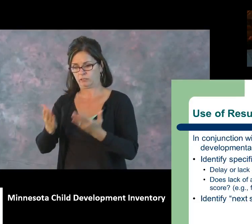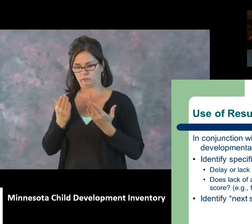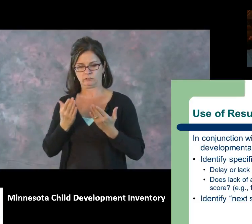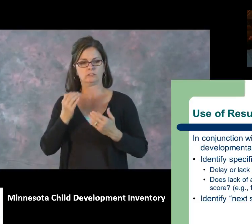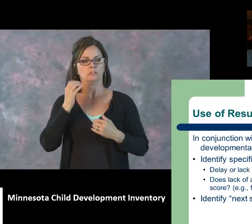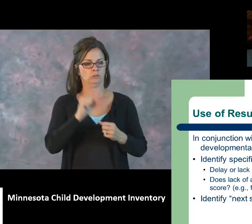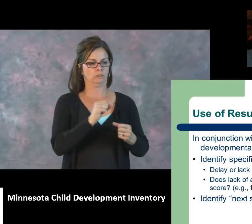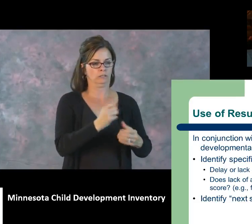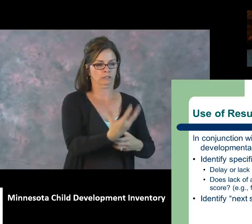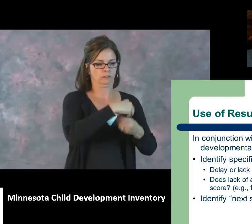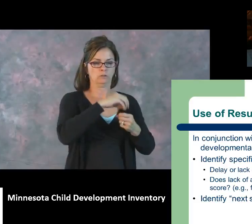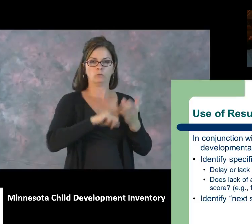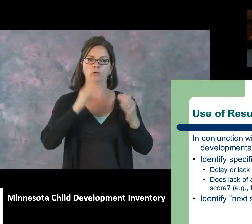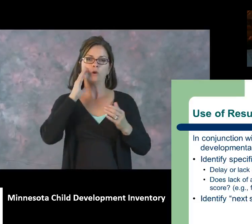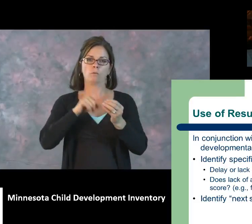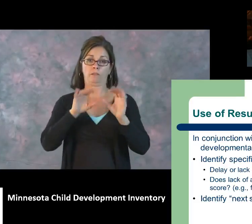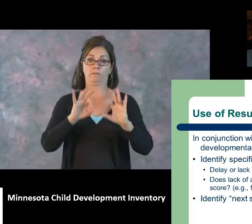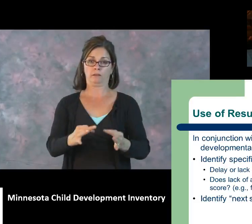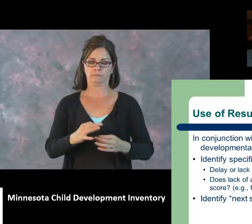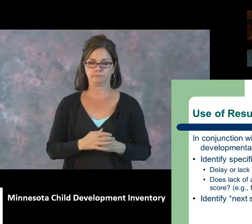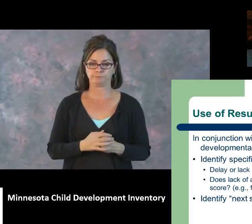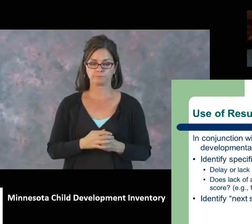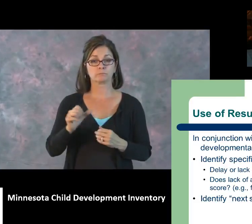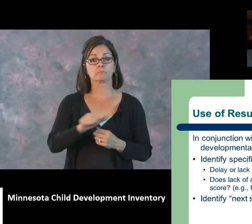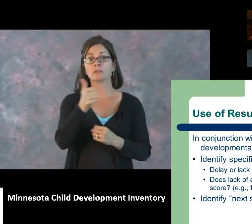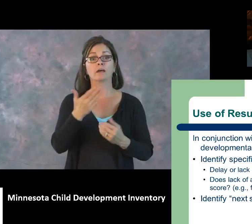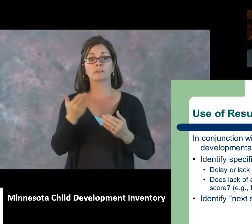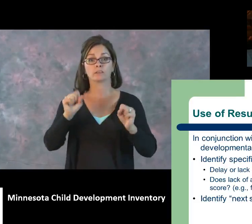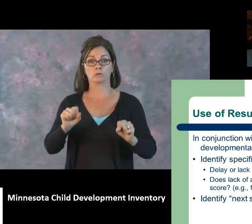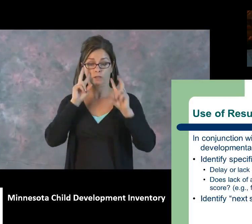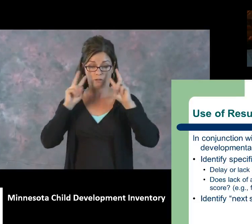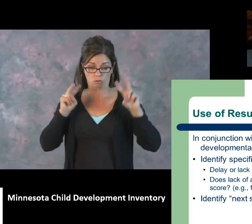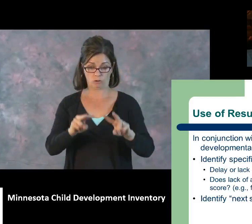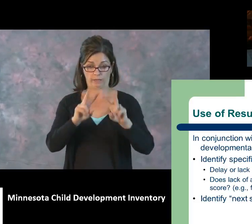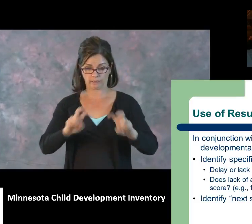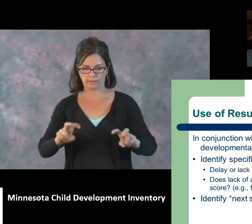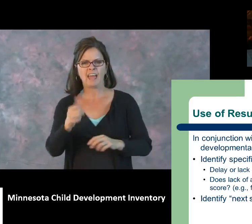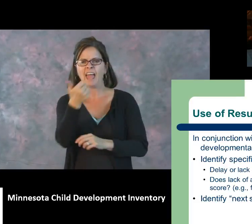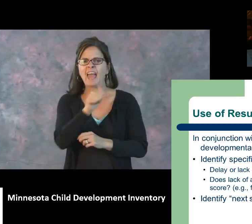Another thing you can look at is: if there's any single skill that seems to be really,